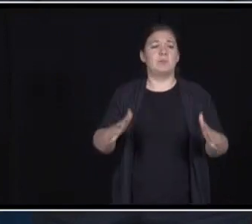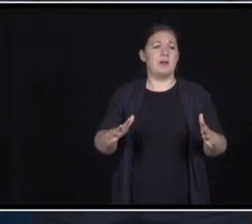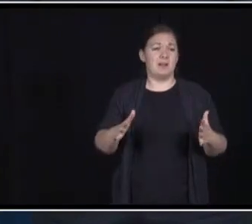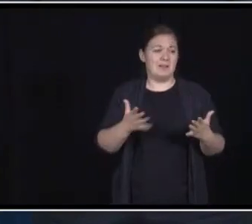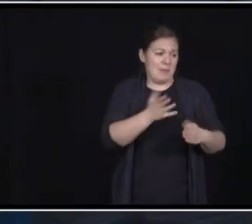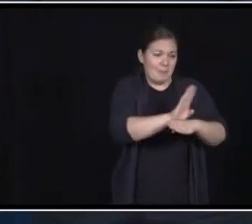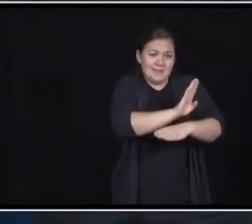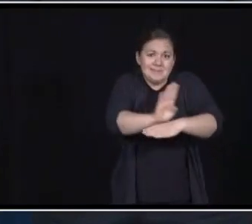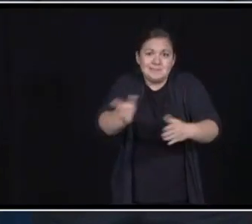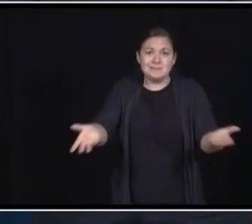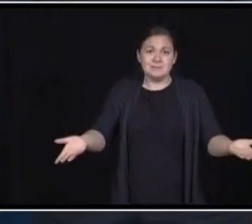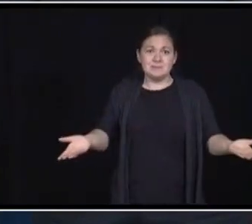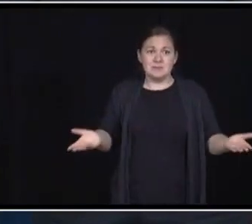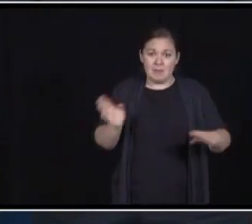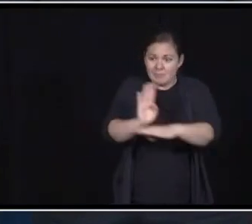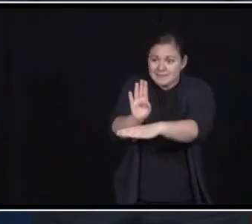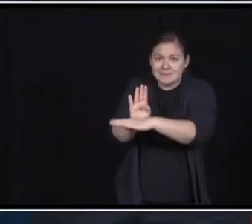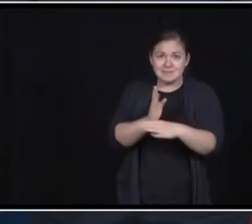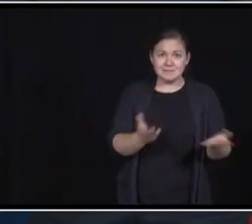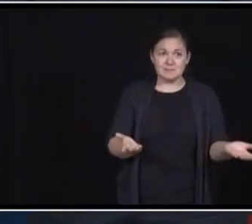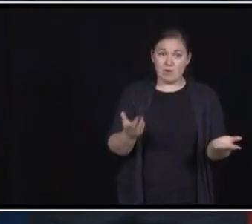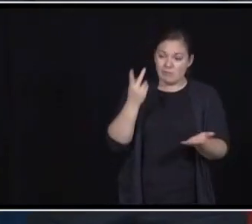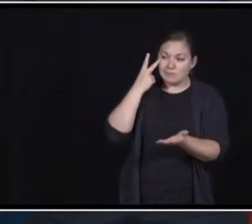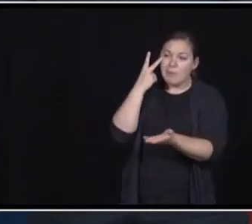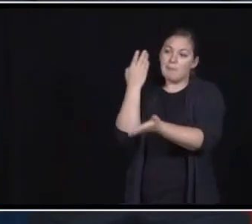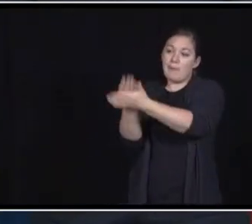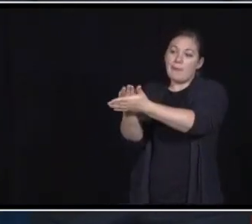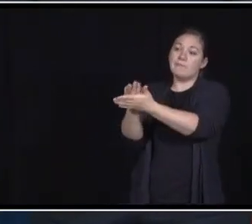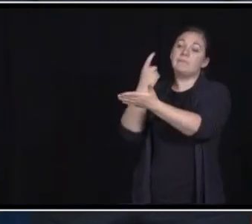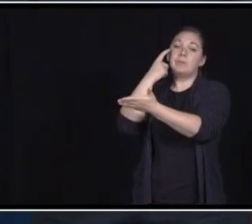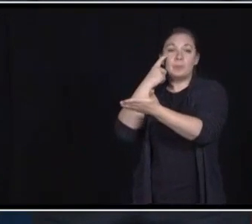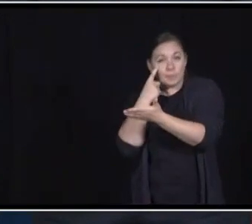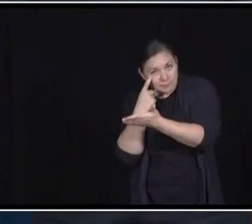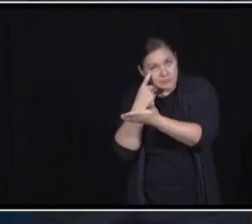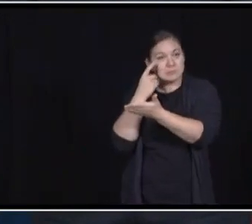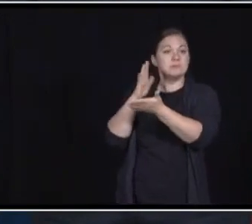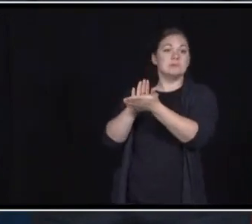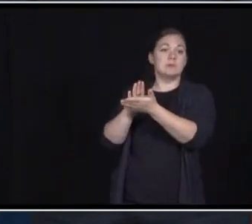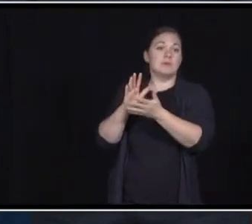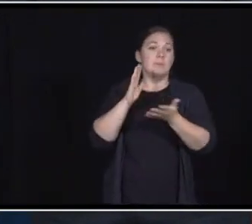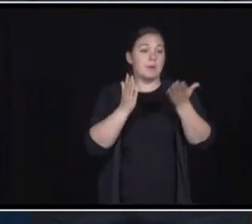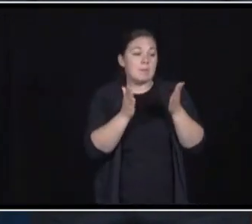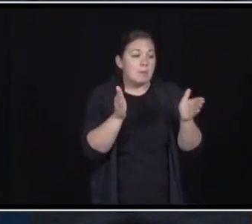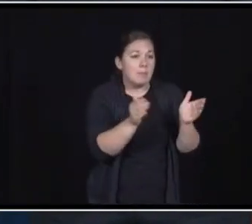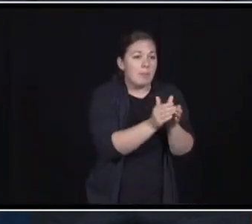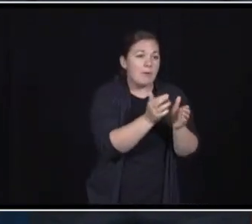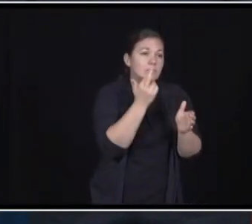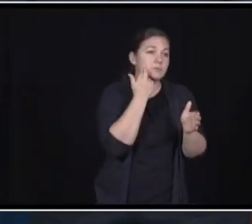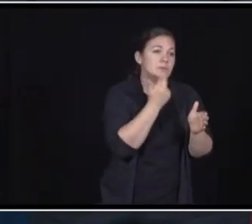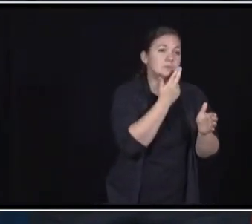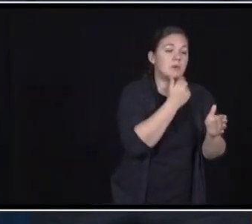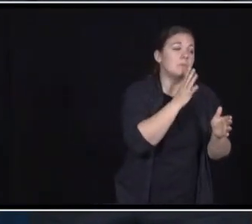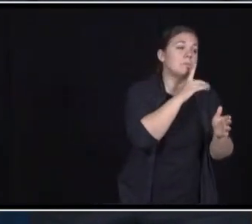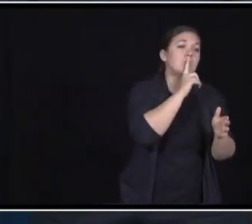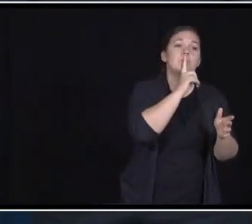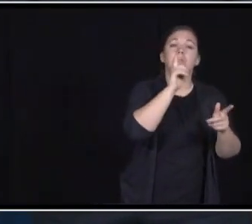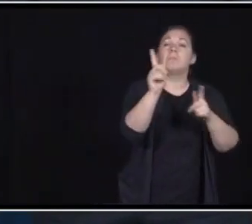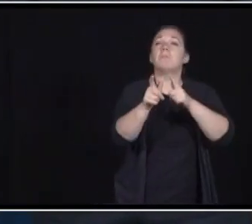It is easy to go in there and tell them that that we are shutting down everything. Show me the evidence, hard, hard concrete